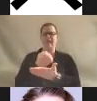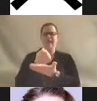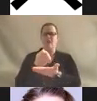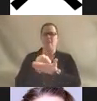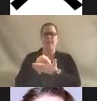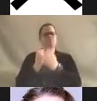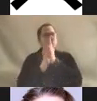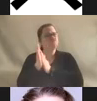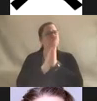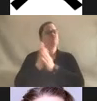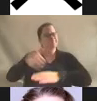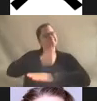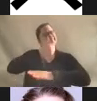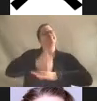of the institution of slavery.